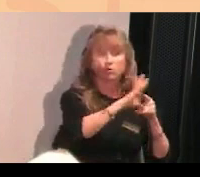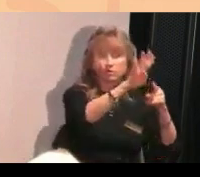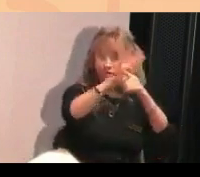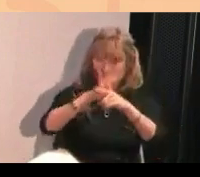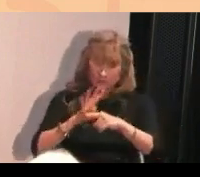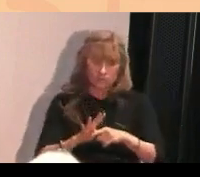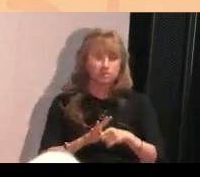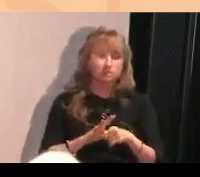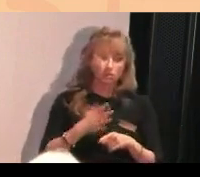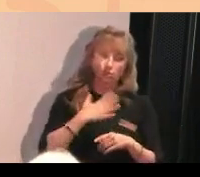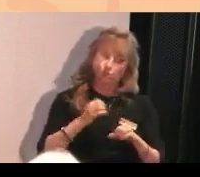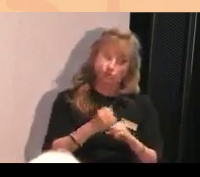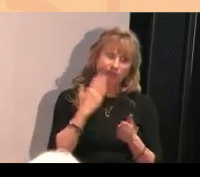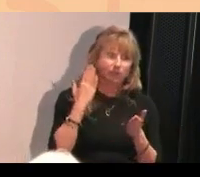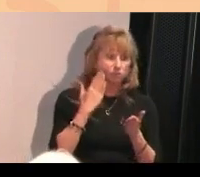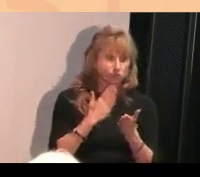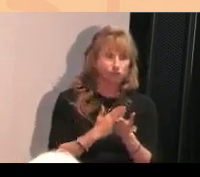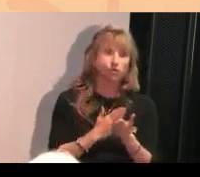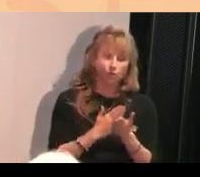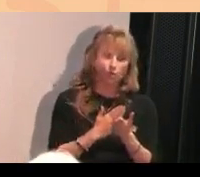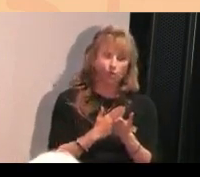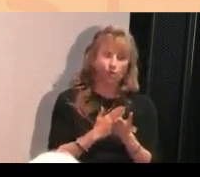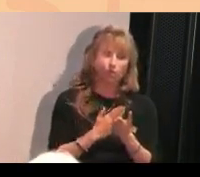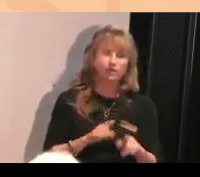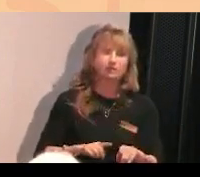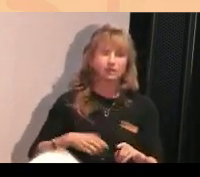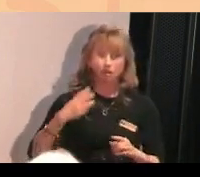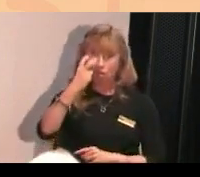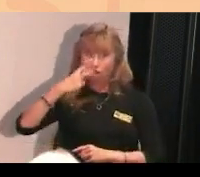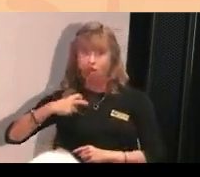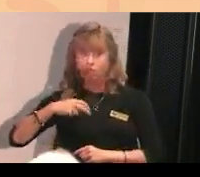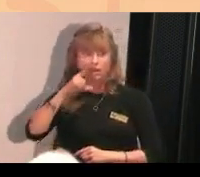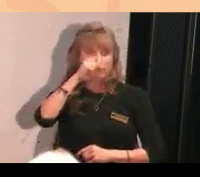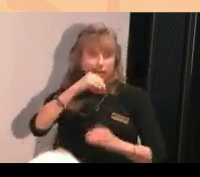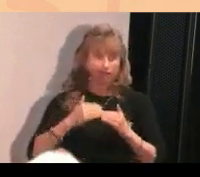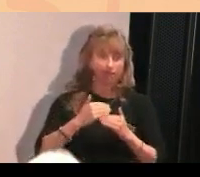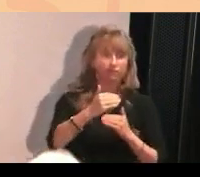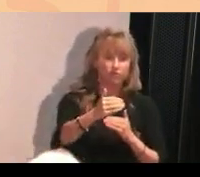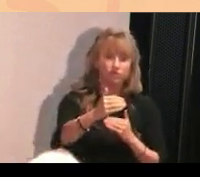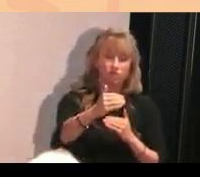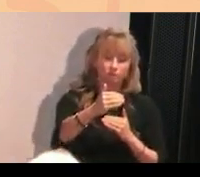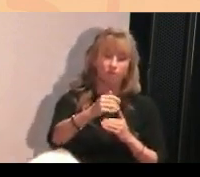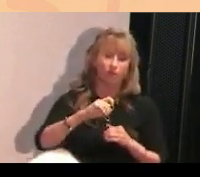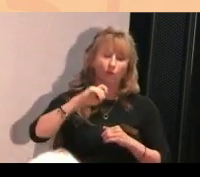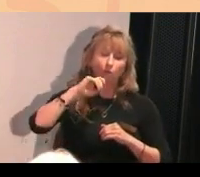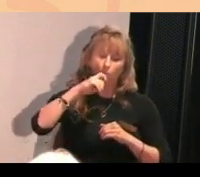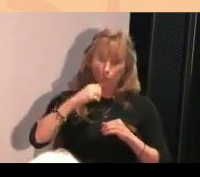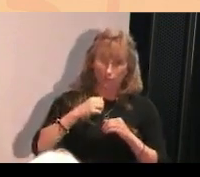creating intergenerational programs and succession planning were raised also as priorities